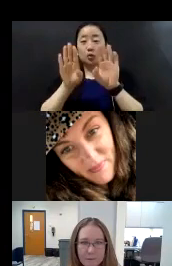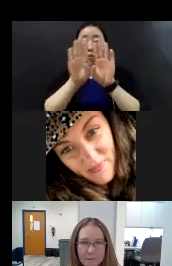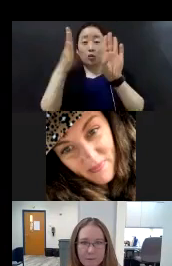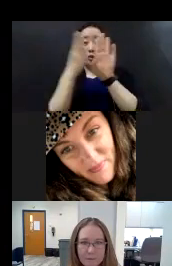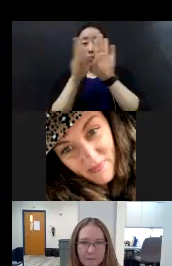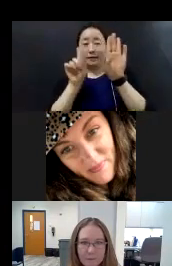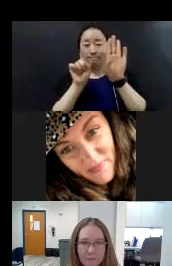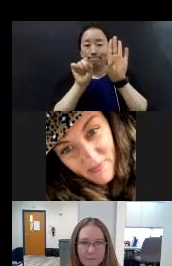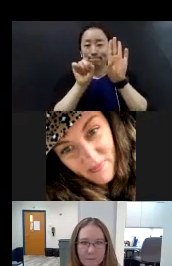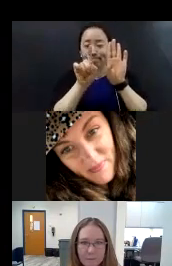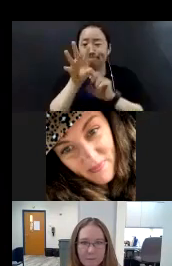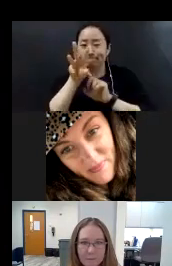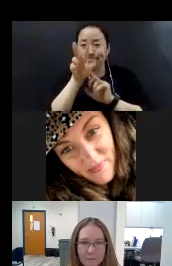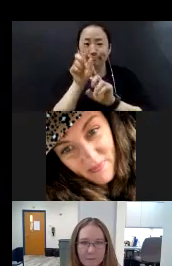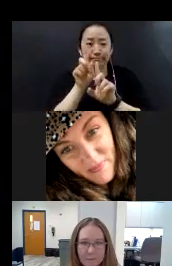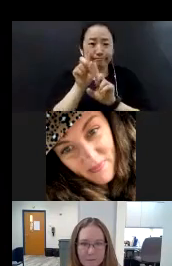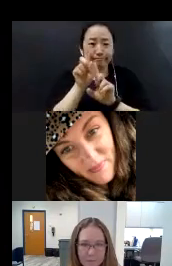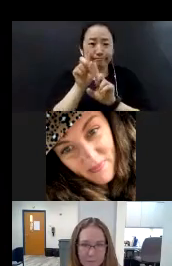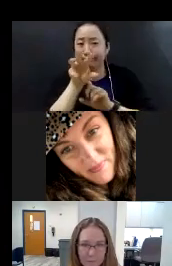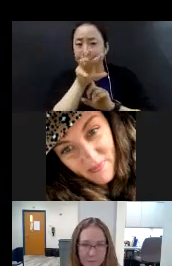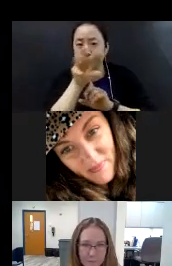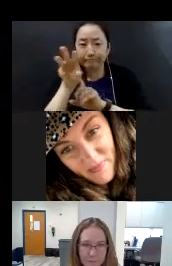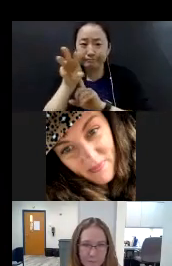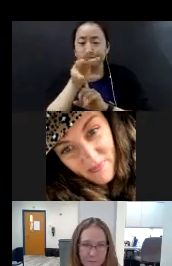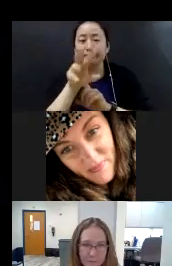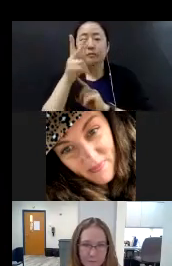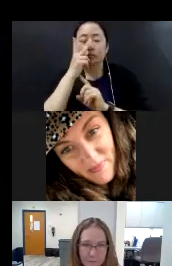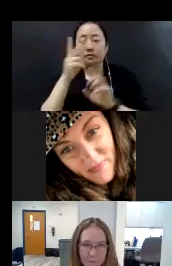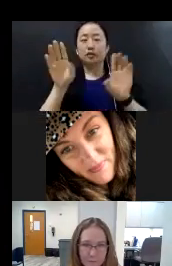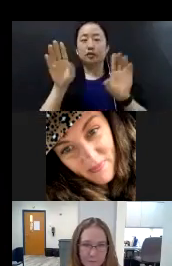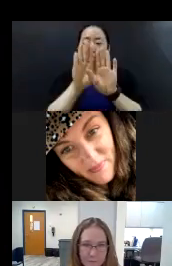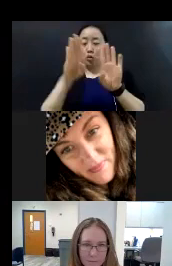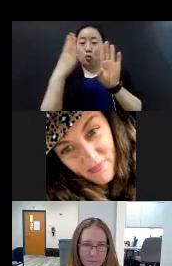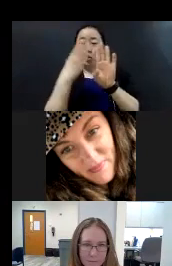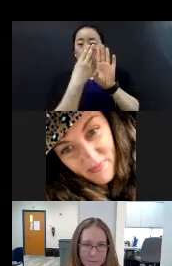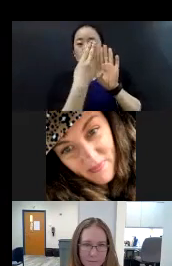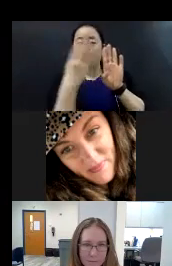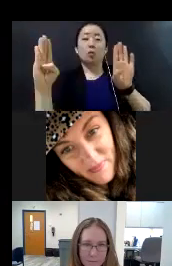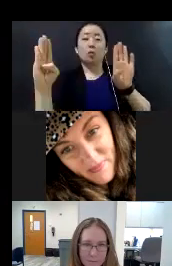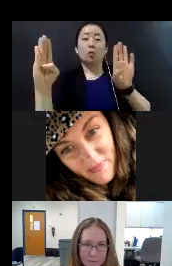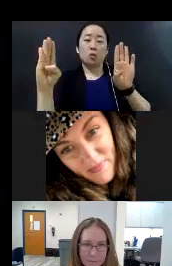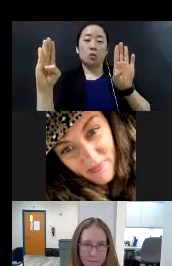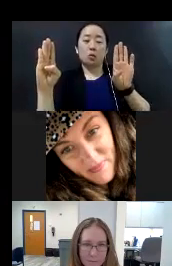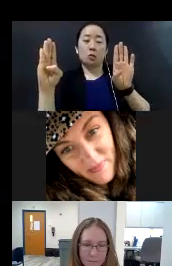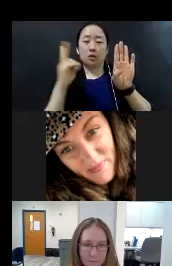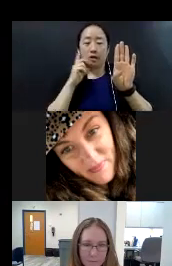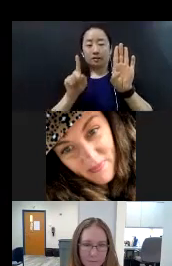WE SEE THAT THERE IS A DOOR WE HAVE TO APPROACH. IT HAS A BIT OF A TURN FROM A HALLWAY TO COME